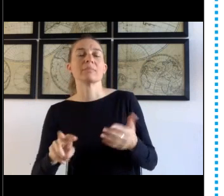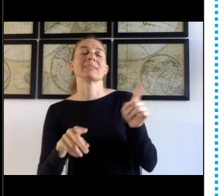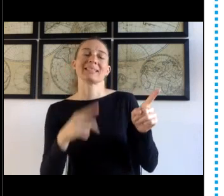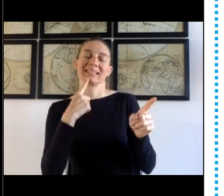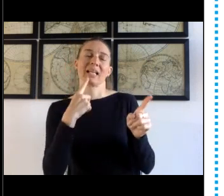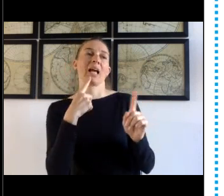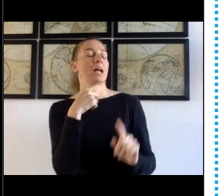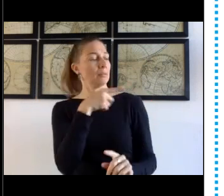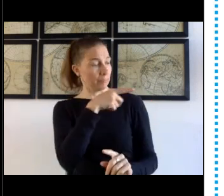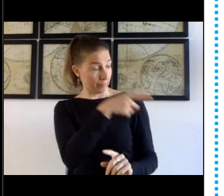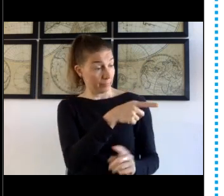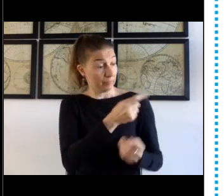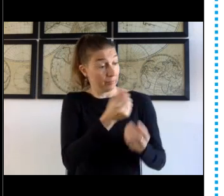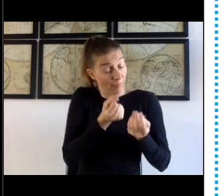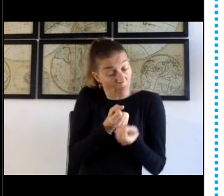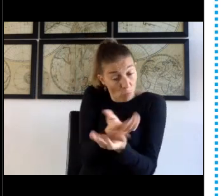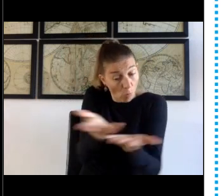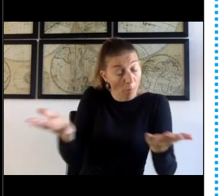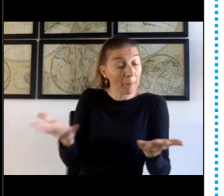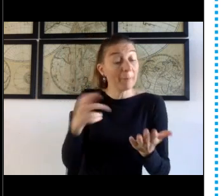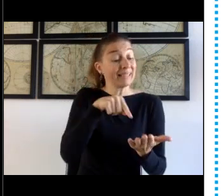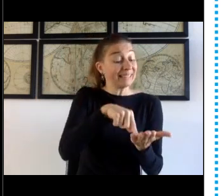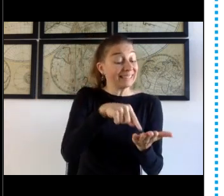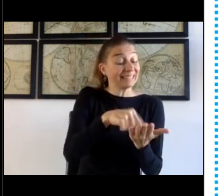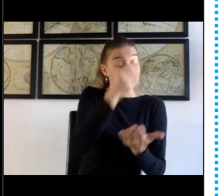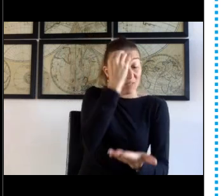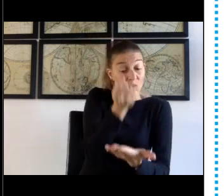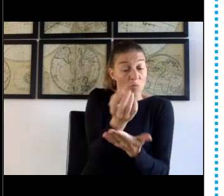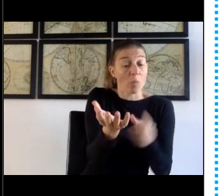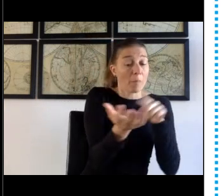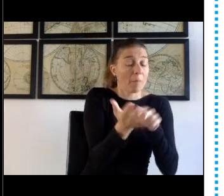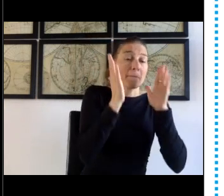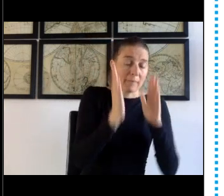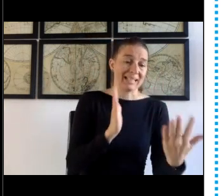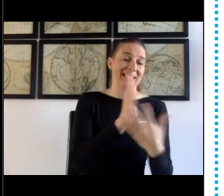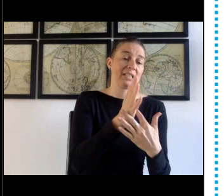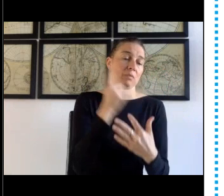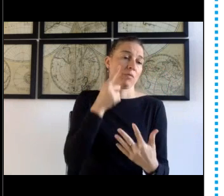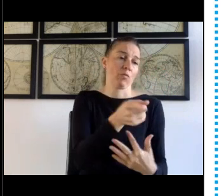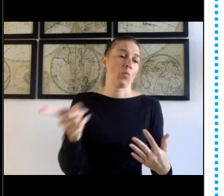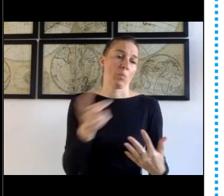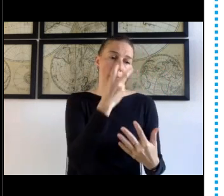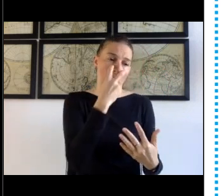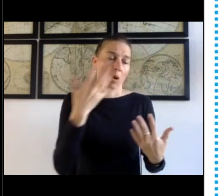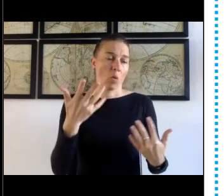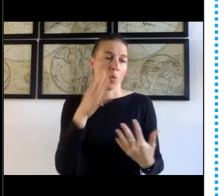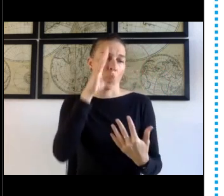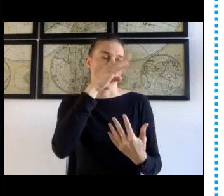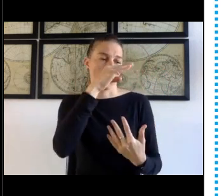but the obligation is stated in the law. Next slide, please. Thank you.